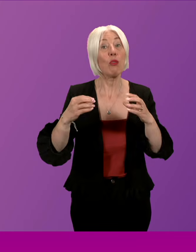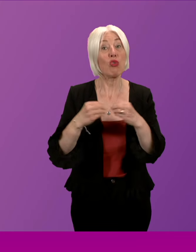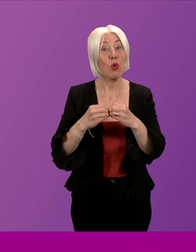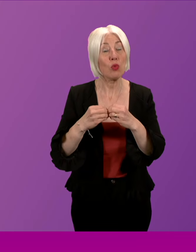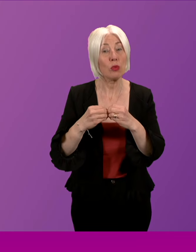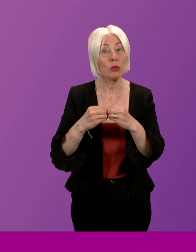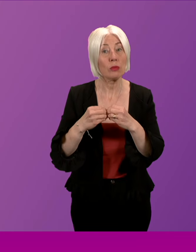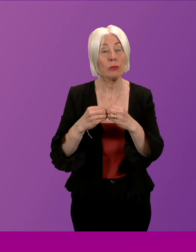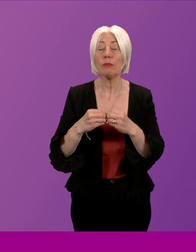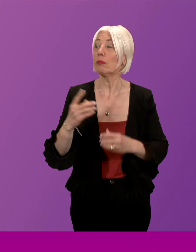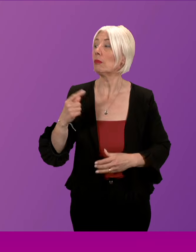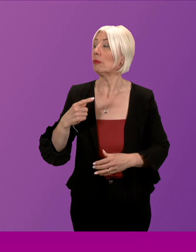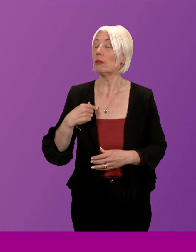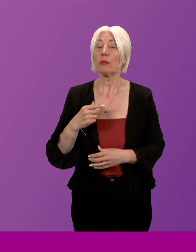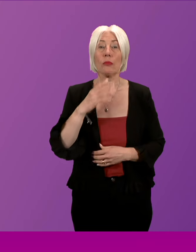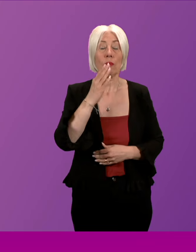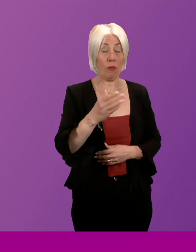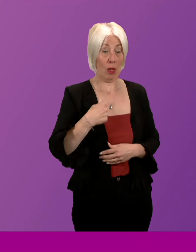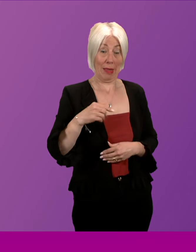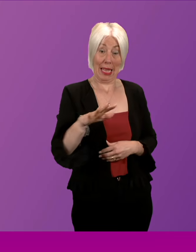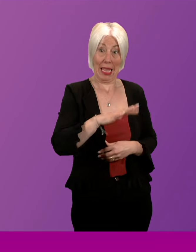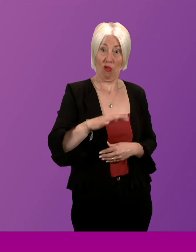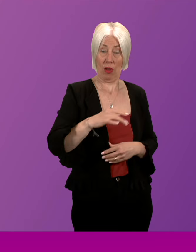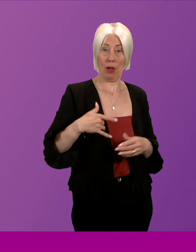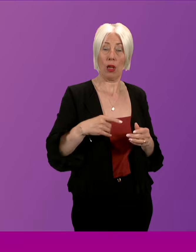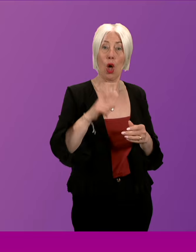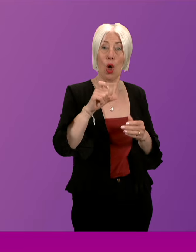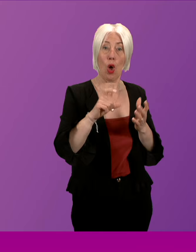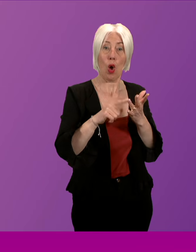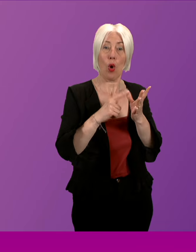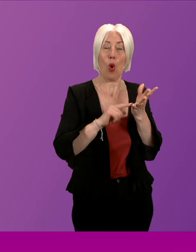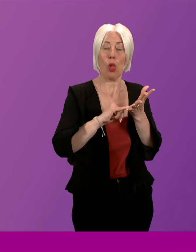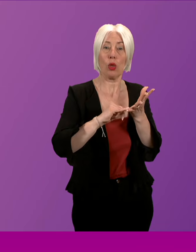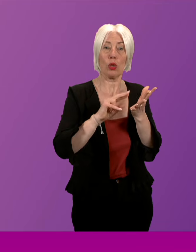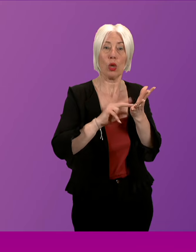On his visit to Coalsnaughton, in my constituency, the First Minister spoke to residents about the